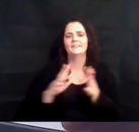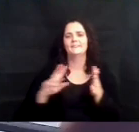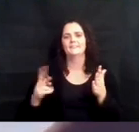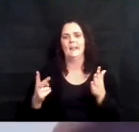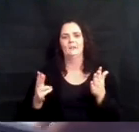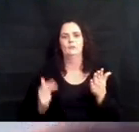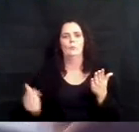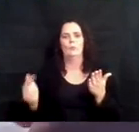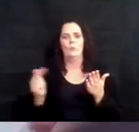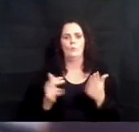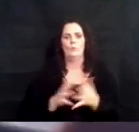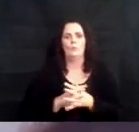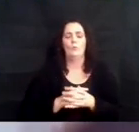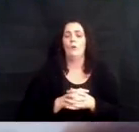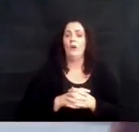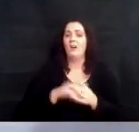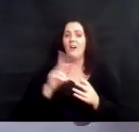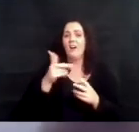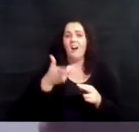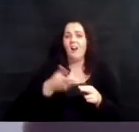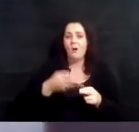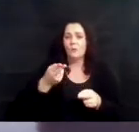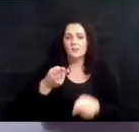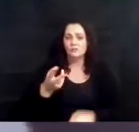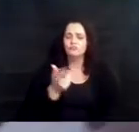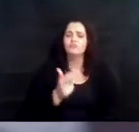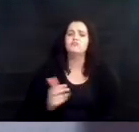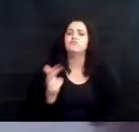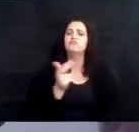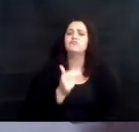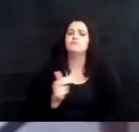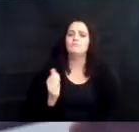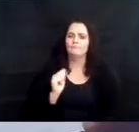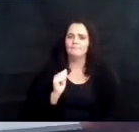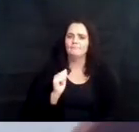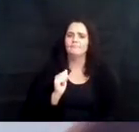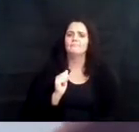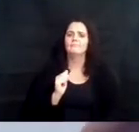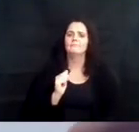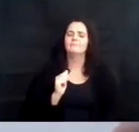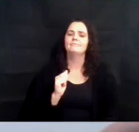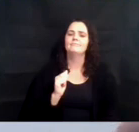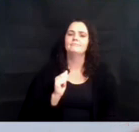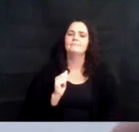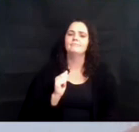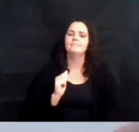just doing a very quick sketch of that teacup again, not too large, looking at